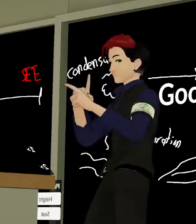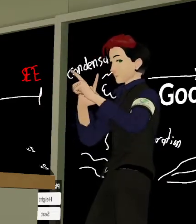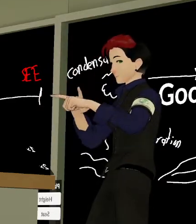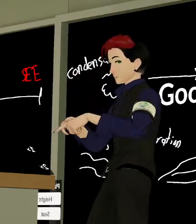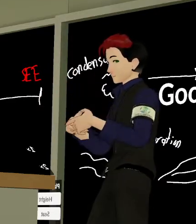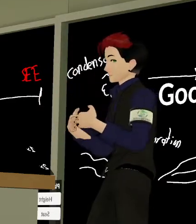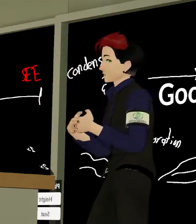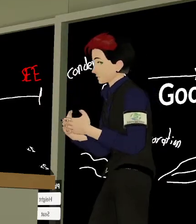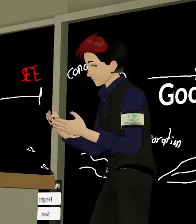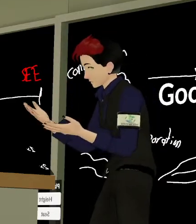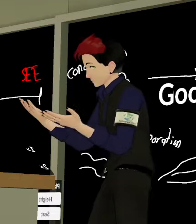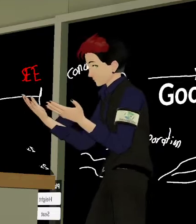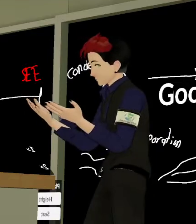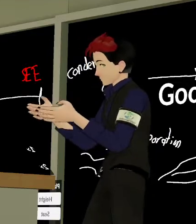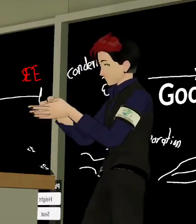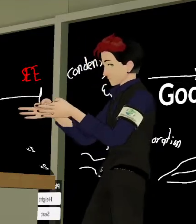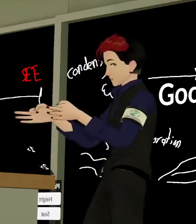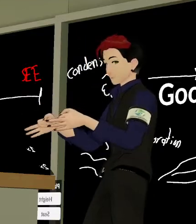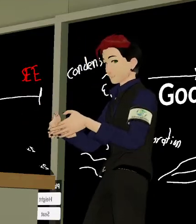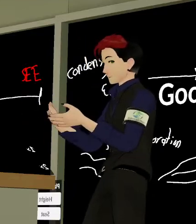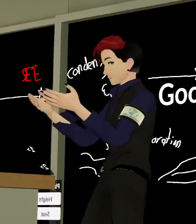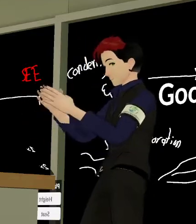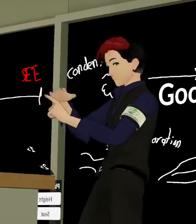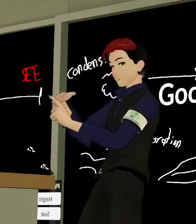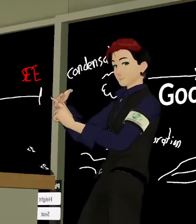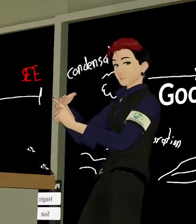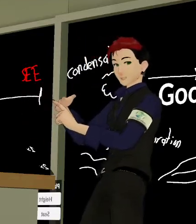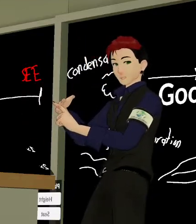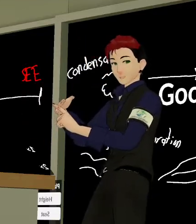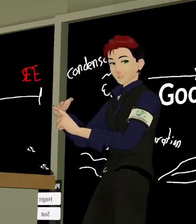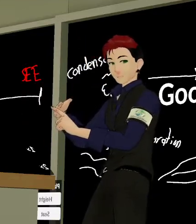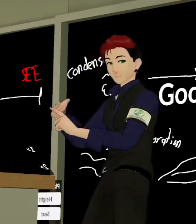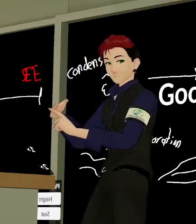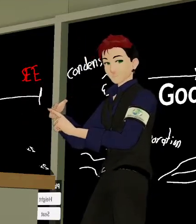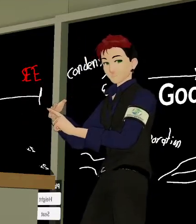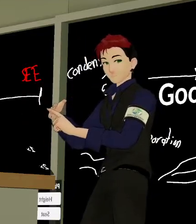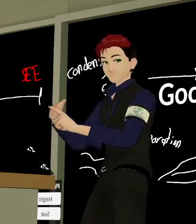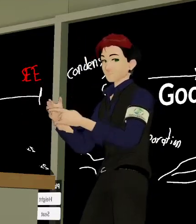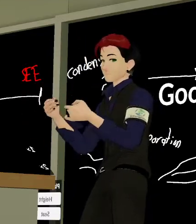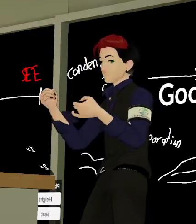my first response is what's the sentence what's the context